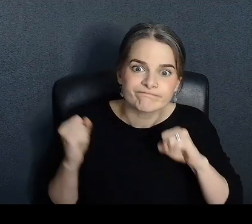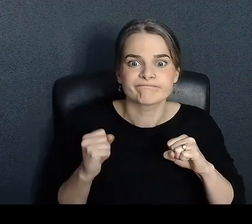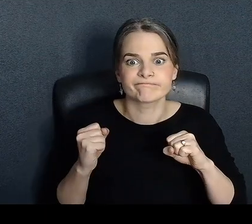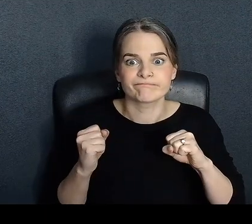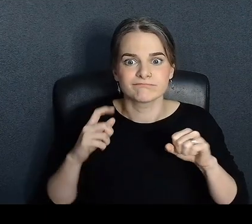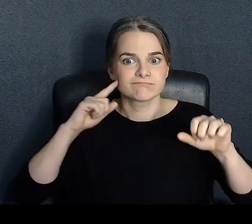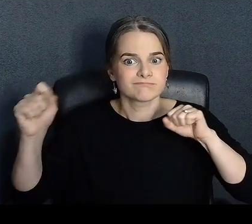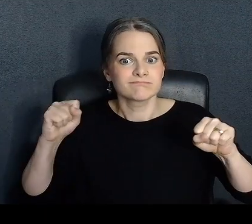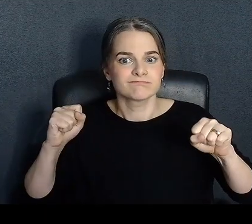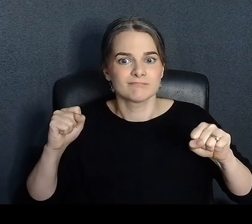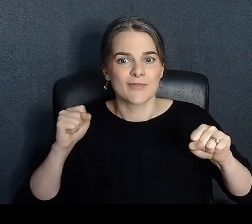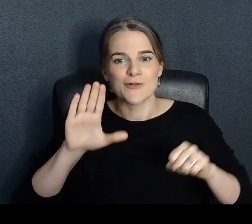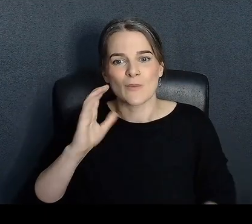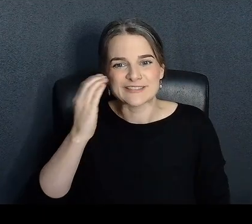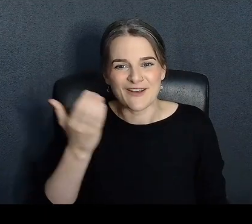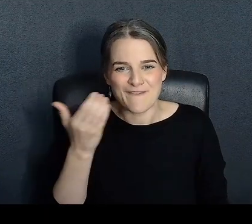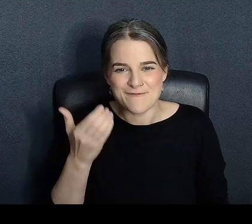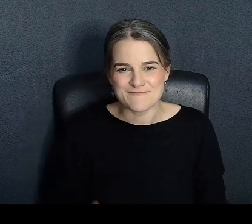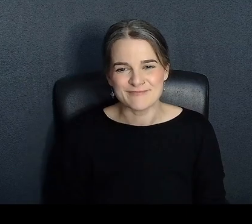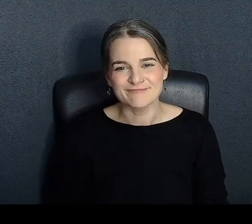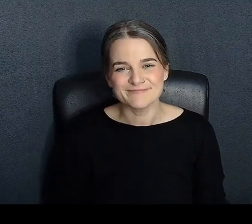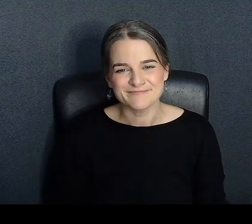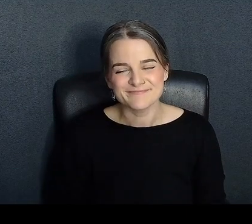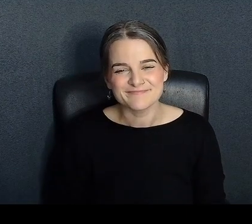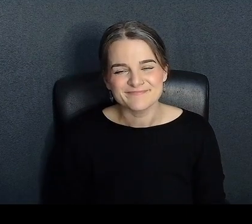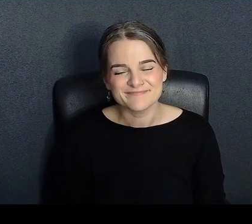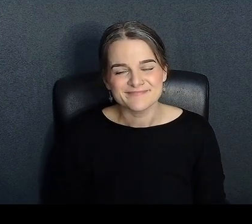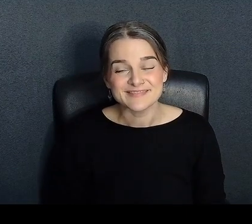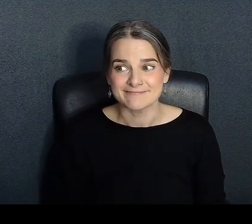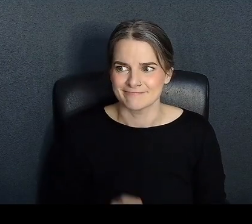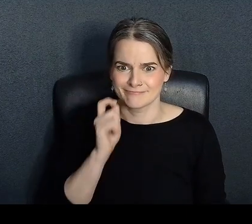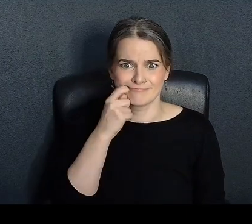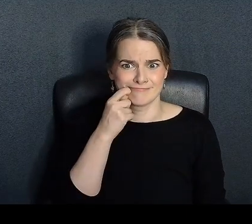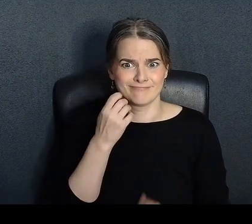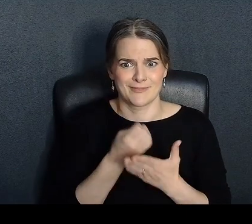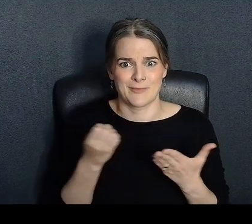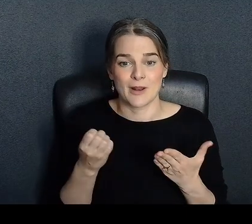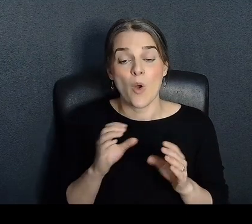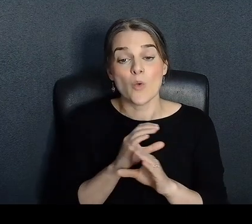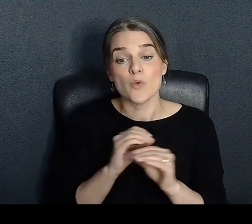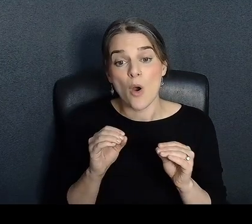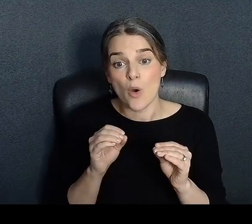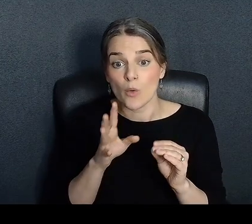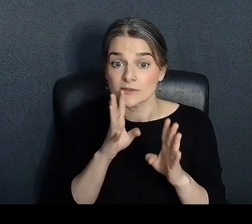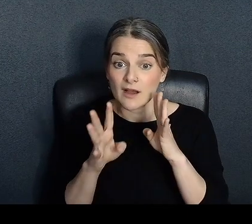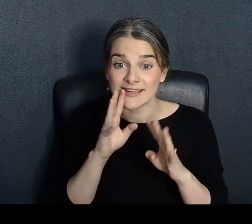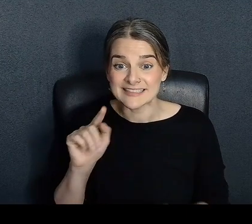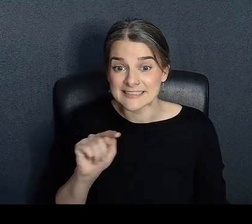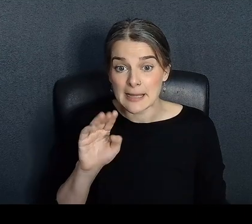So it's pretty neat equipment there. There is no talking keypad, but the buttons are pretty big, the numbers and stuff.